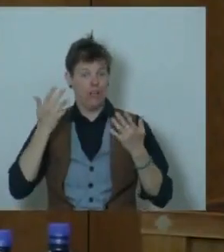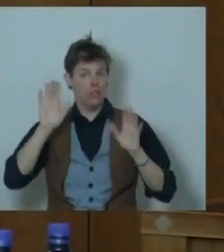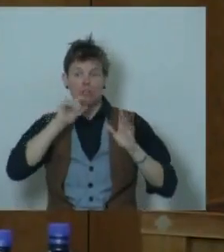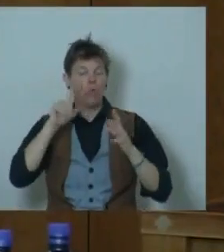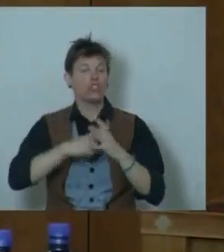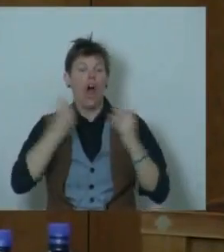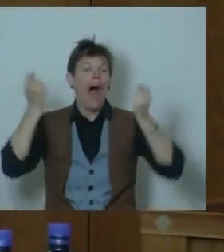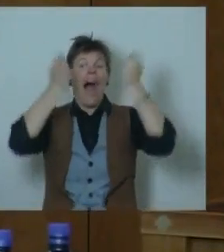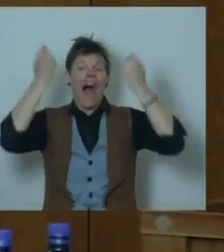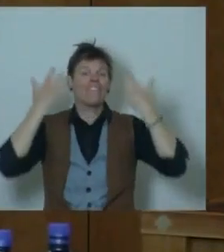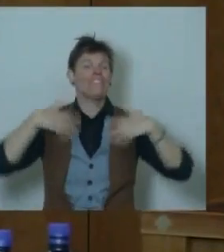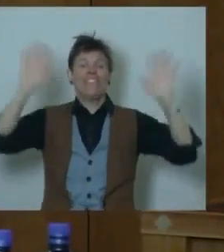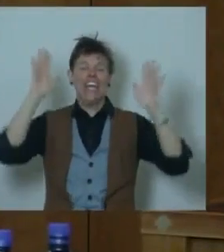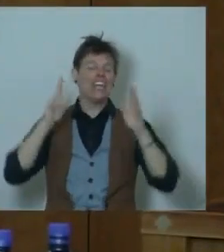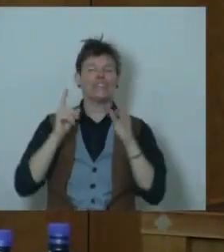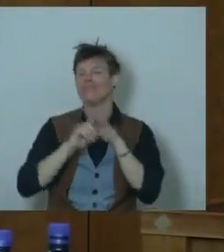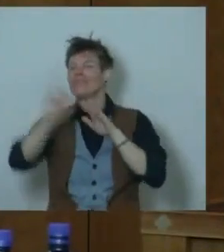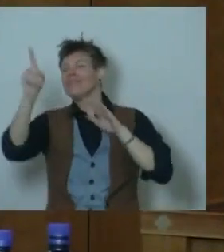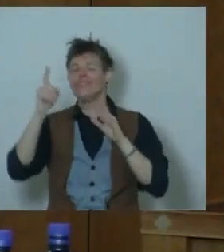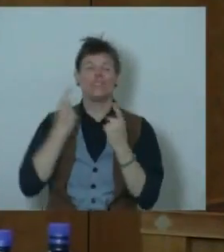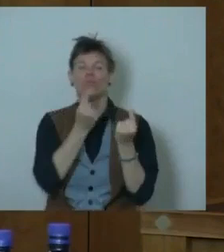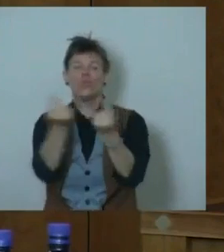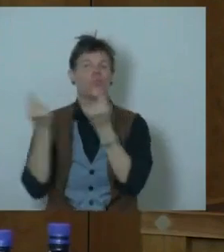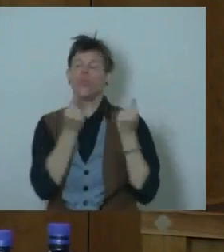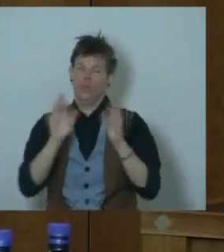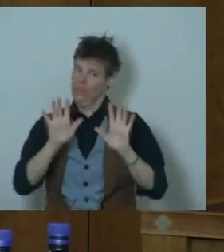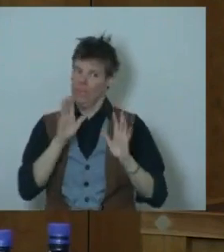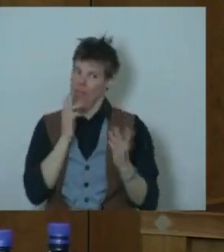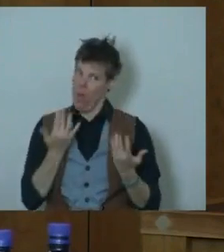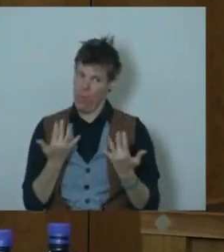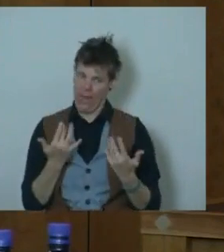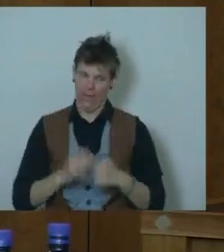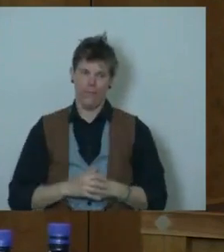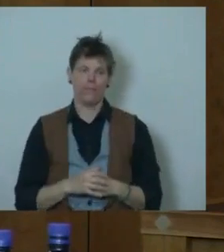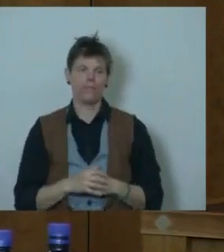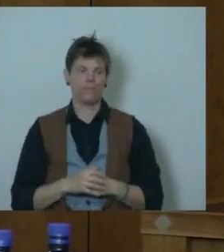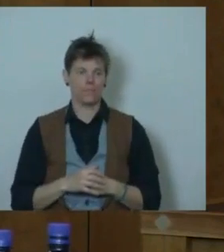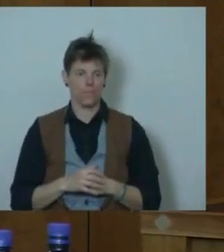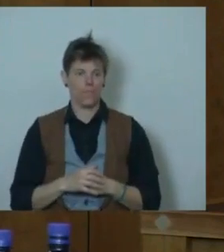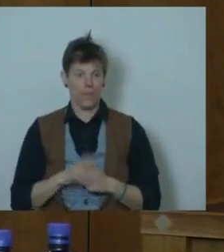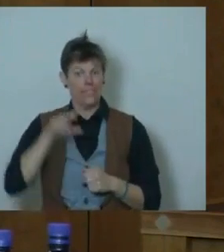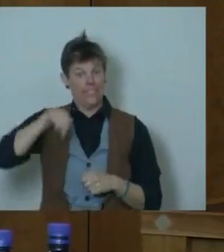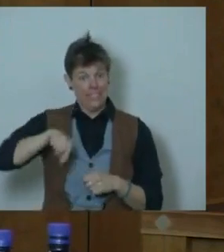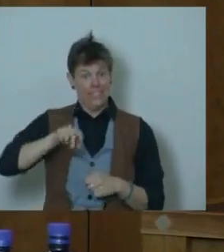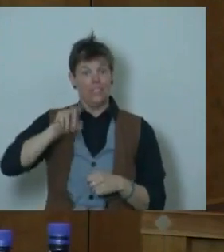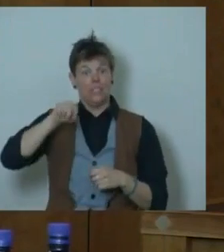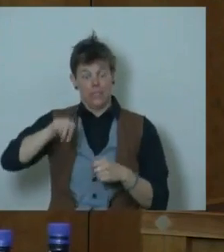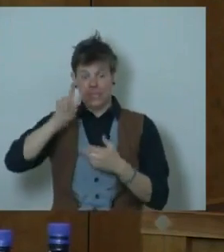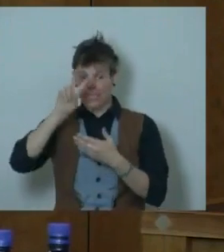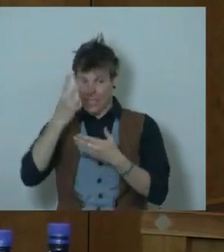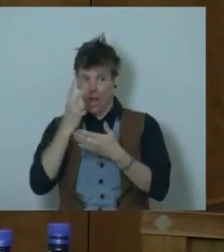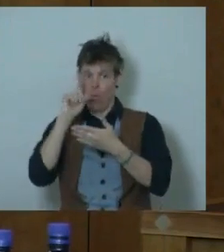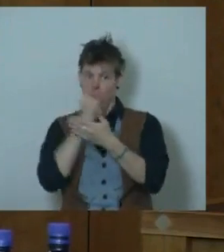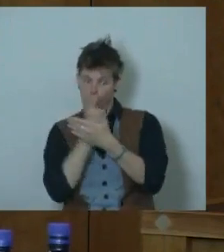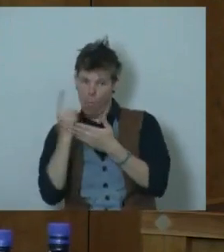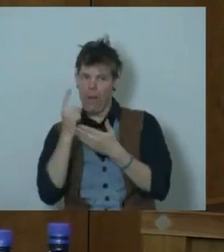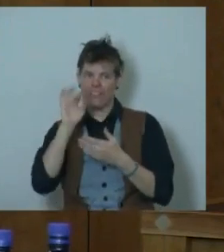I WANT TO ISSUE A WARNING BEFORE EVERYBODY GOES OUT ON THE STREET AND START CELEBRATING. DON’T GO OUT ON THE STREET AND START CELEBRATING. STAY-AT-HOME.